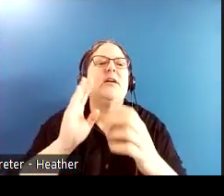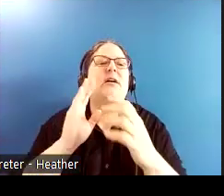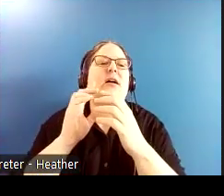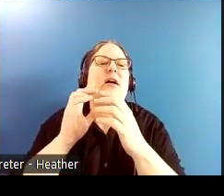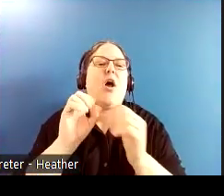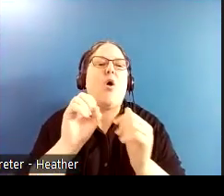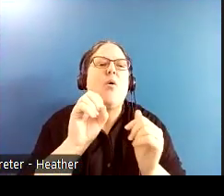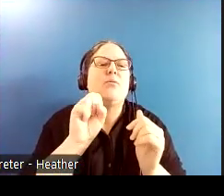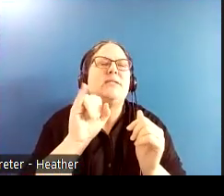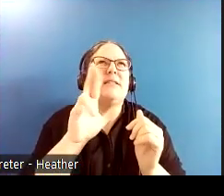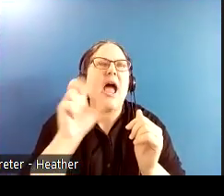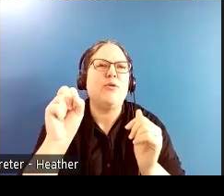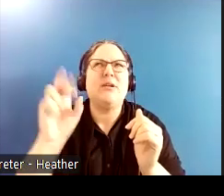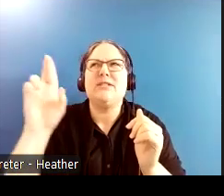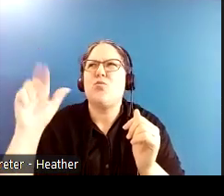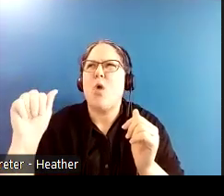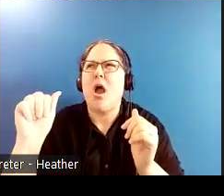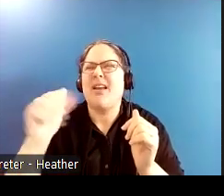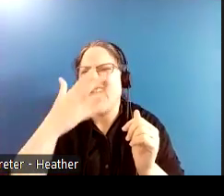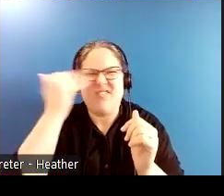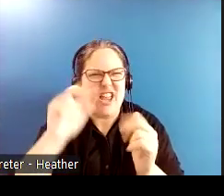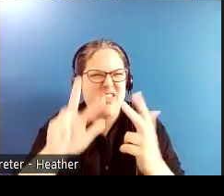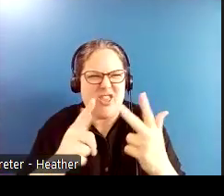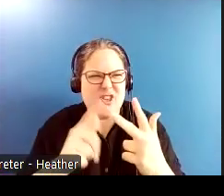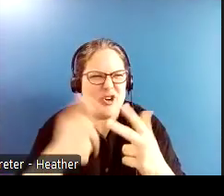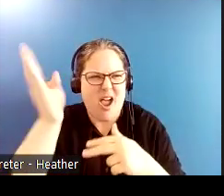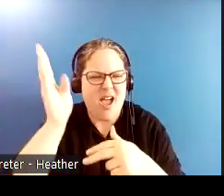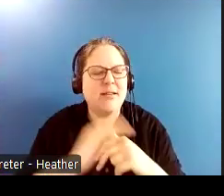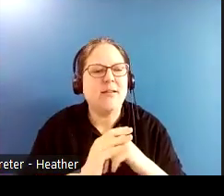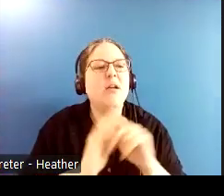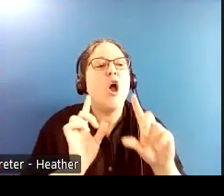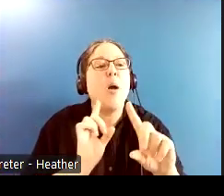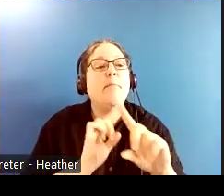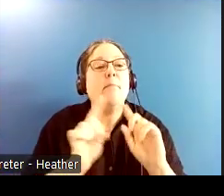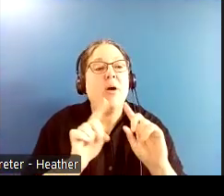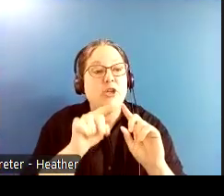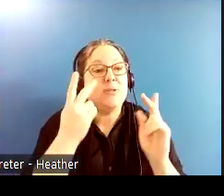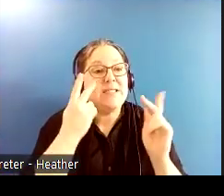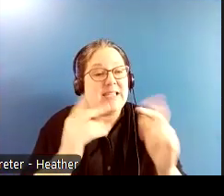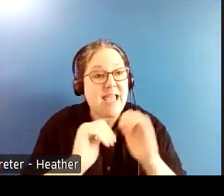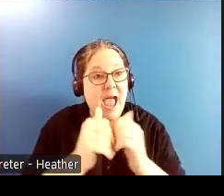forget the third one. Um, you can see the the way that the Pythagorean theorem gets set up here,